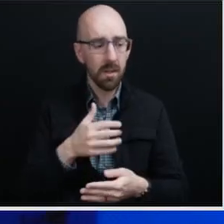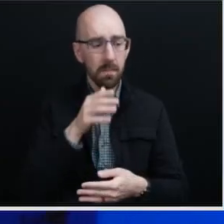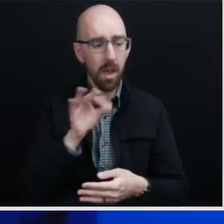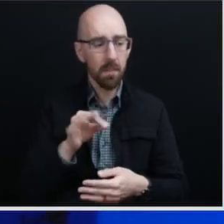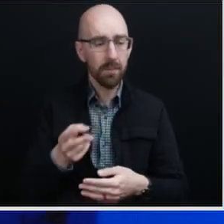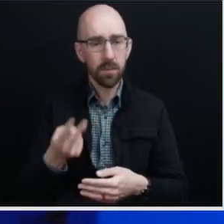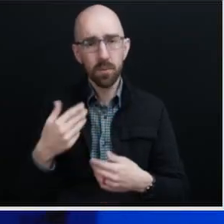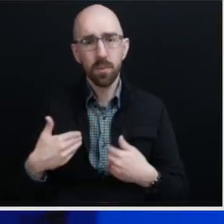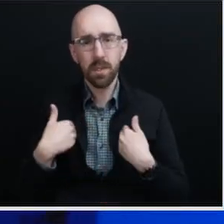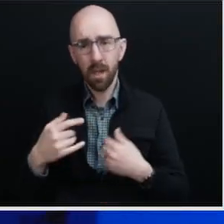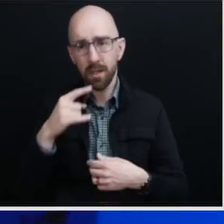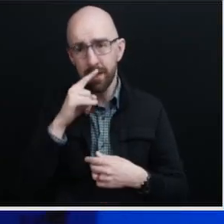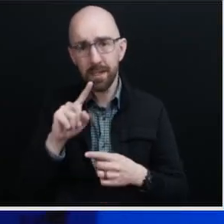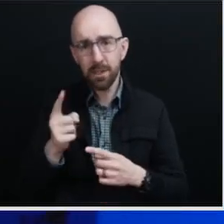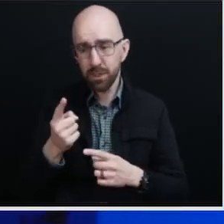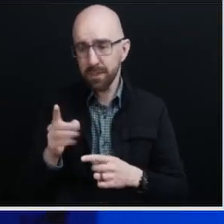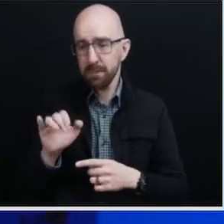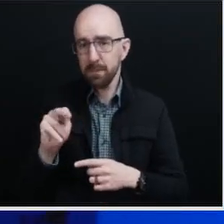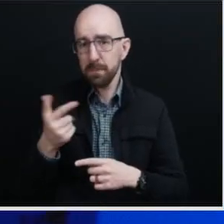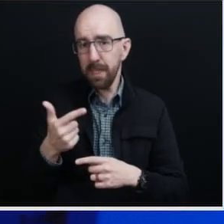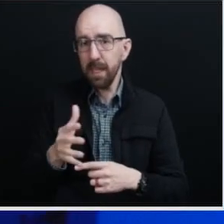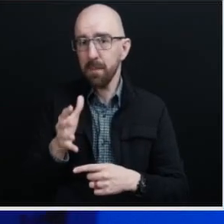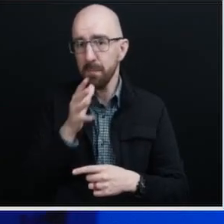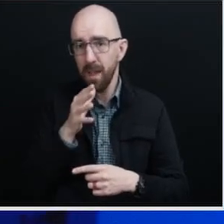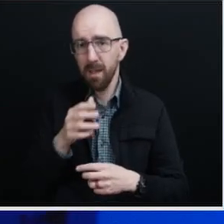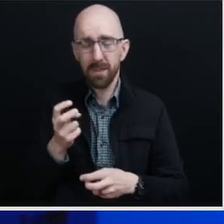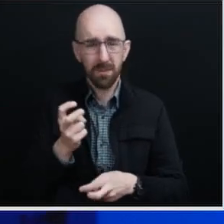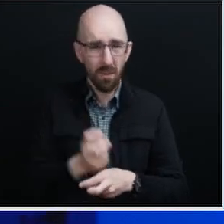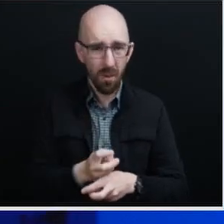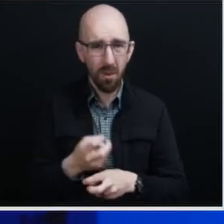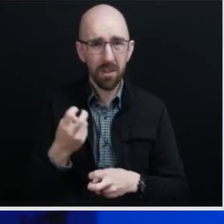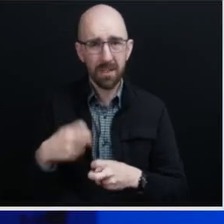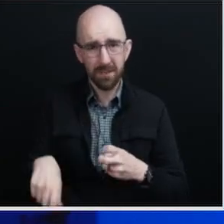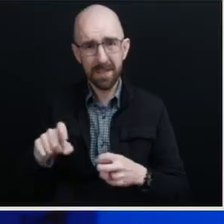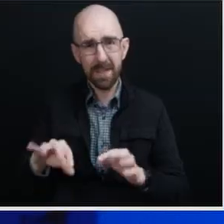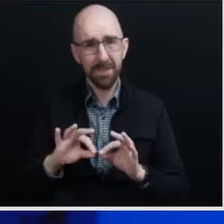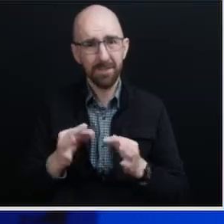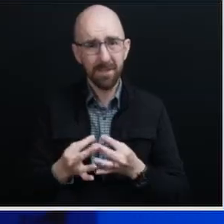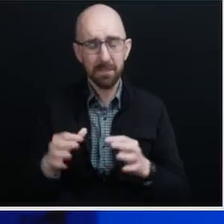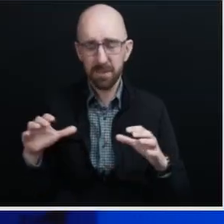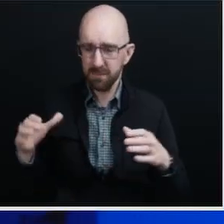mom is hard. It's difficult and we need family for that. And then throwing something like this on top